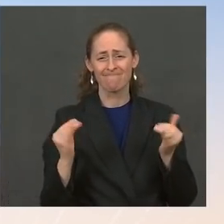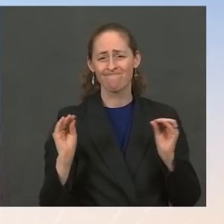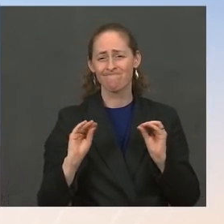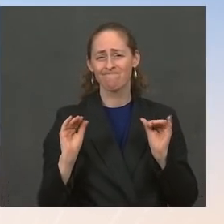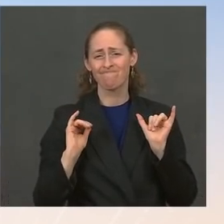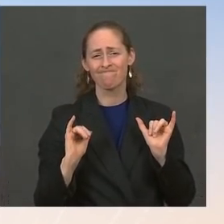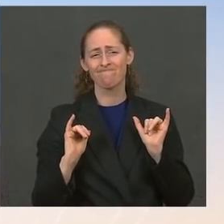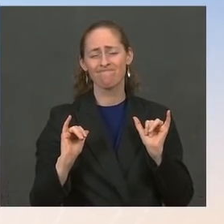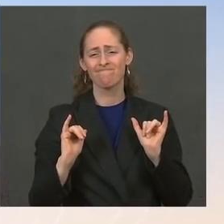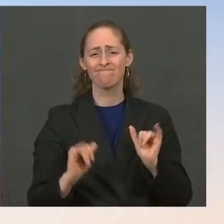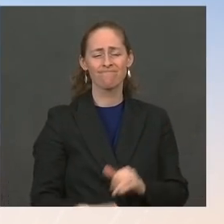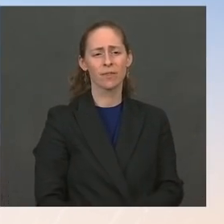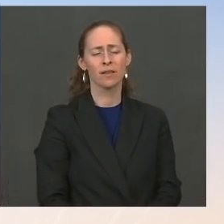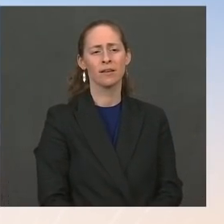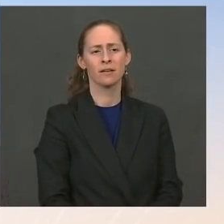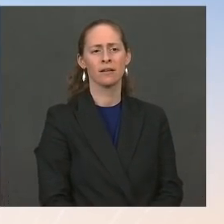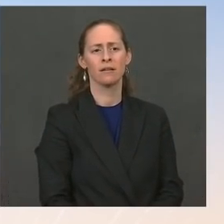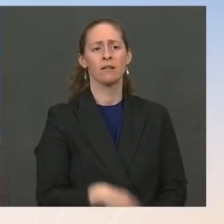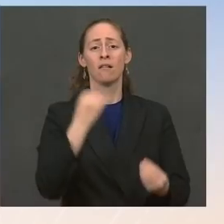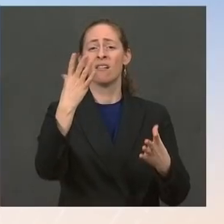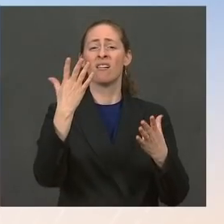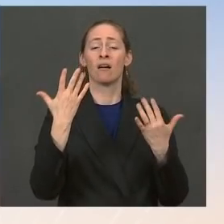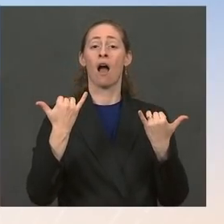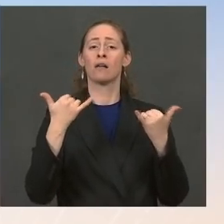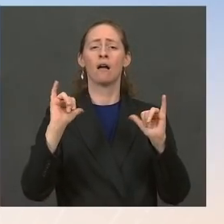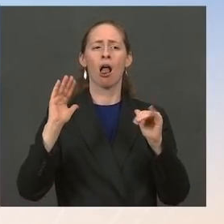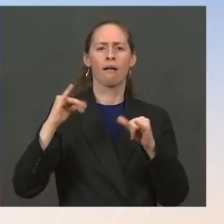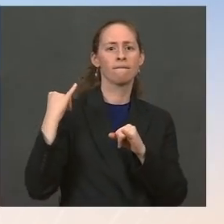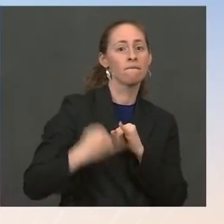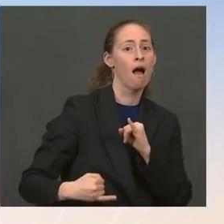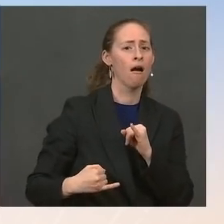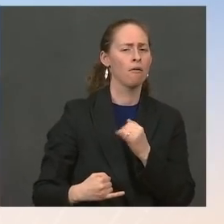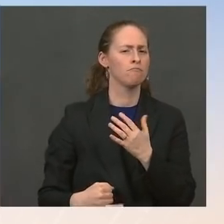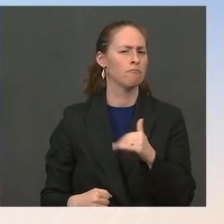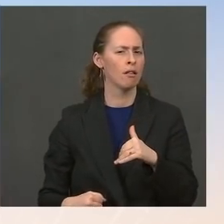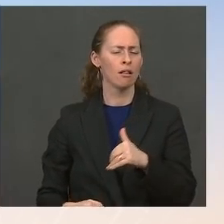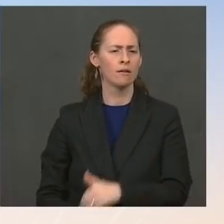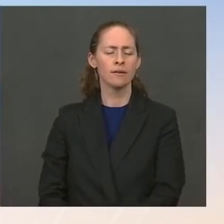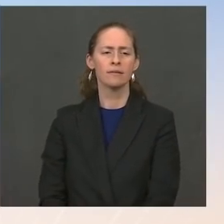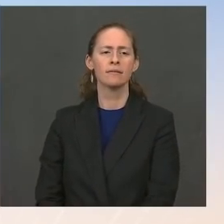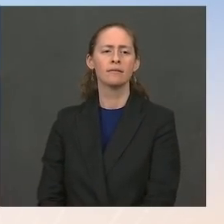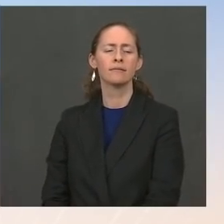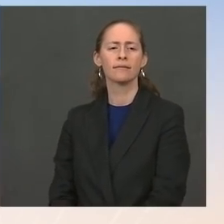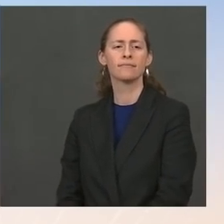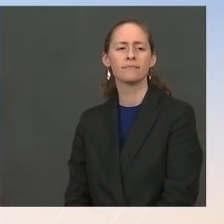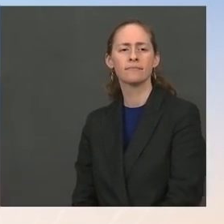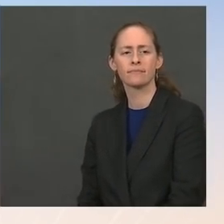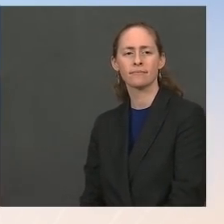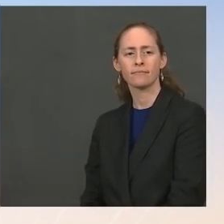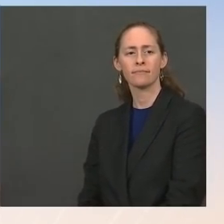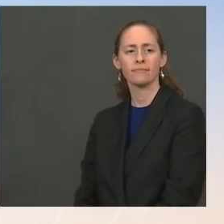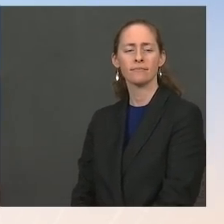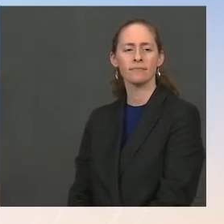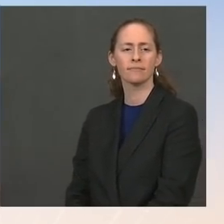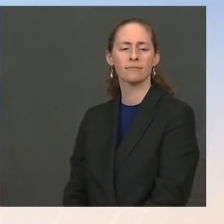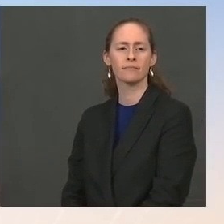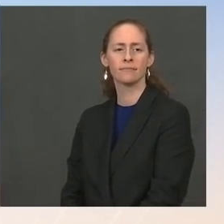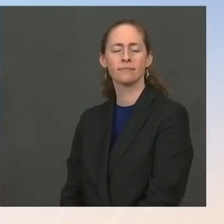that there hasn't been a final decision. The Press: Okay. And then also, at the outset, you mentioned today that the infrastructure czar and seven Cabinet Secretaries were meeting.